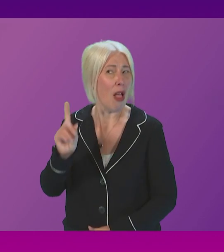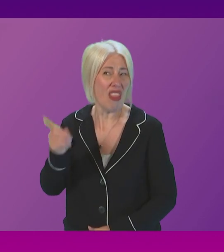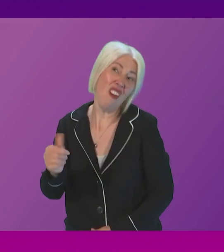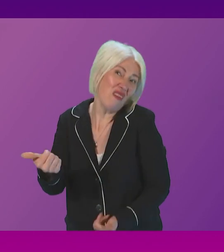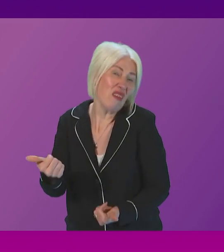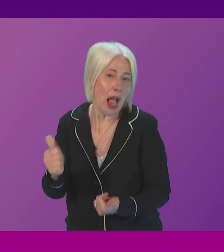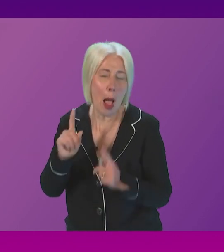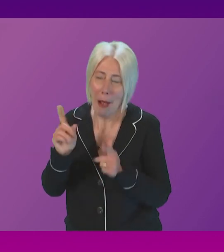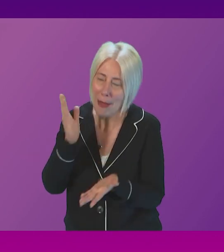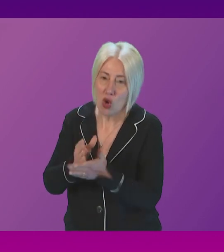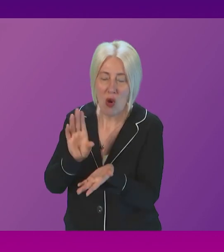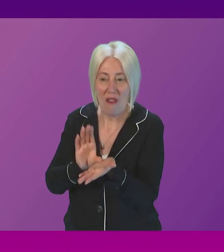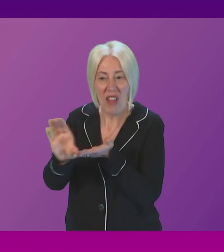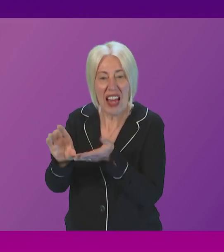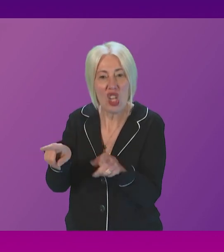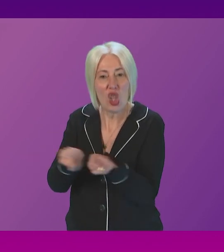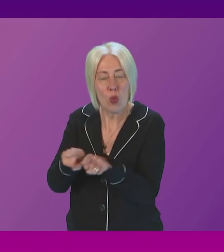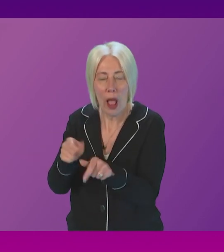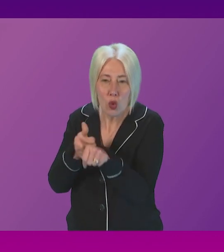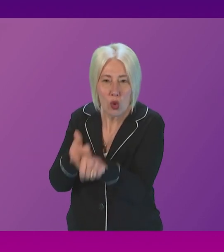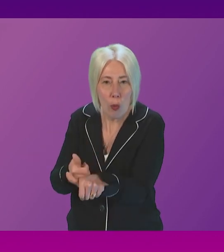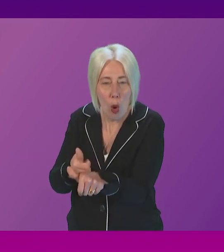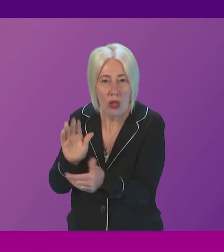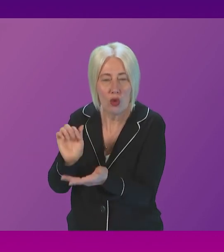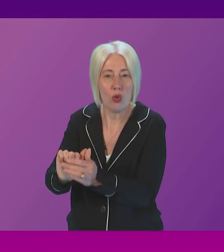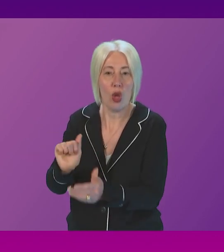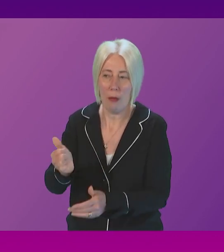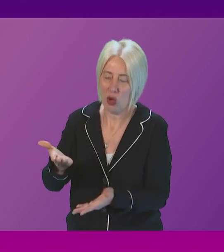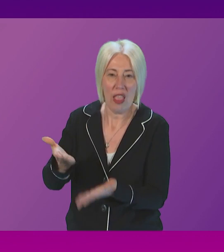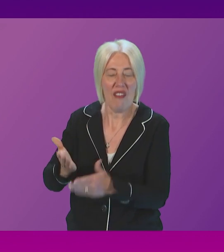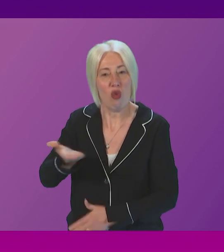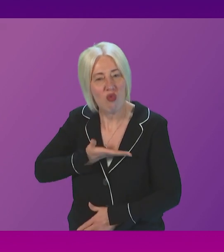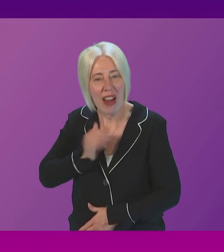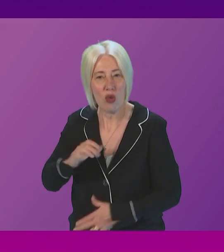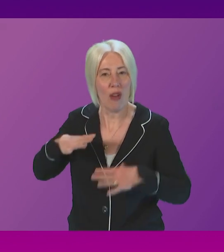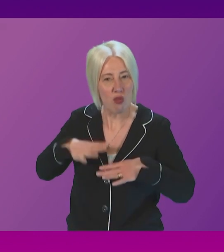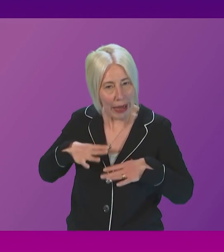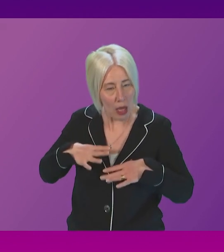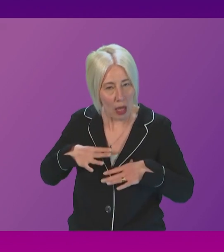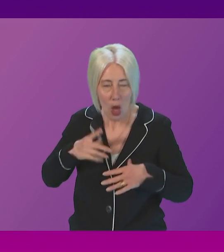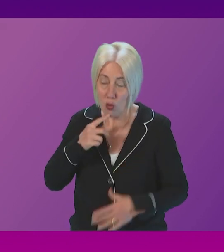that we support them financially and with the right to breaks. I reiterate our commitment